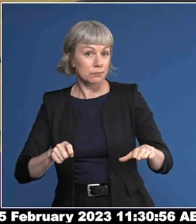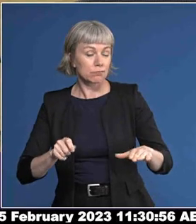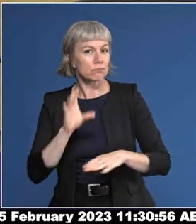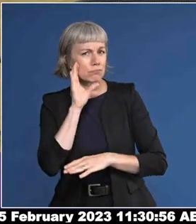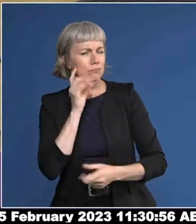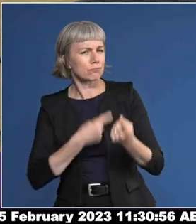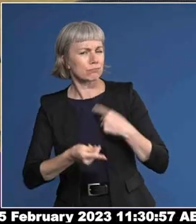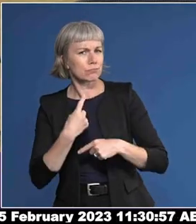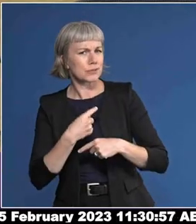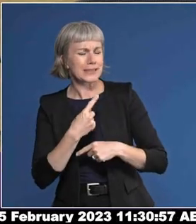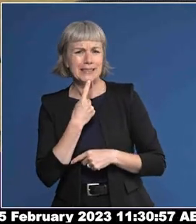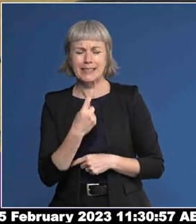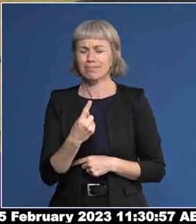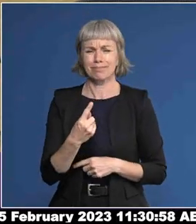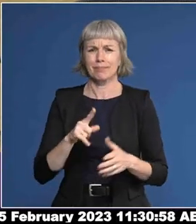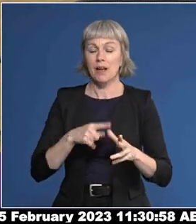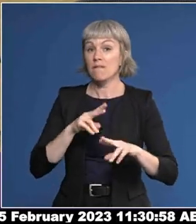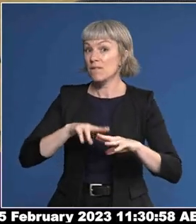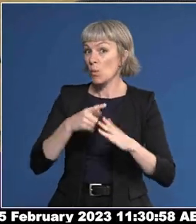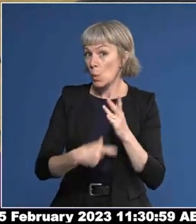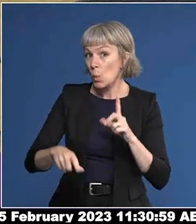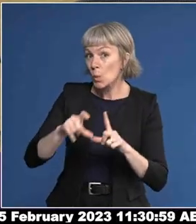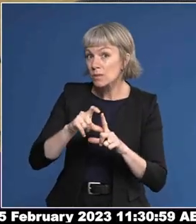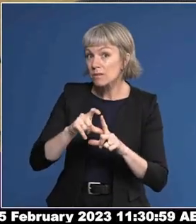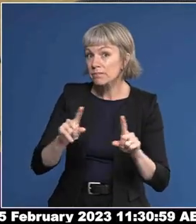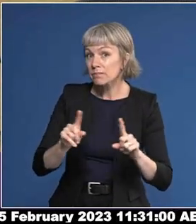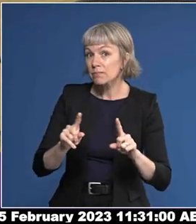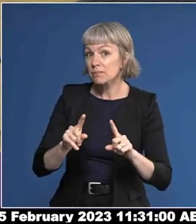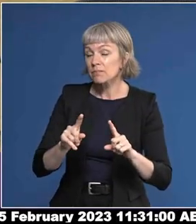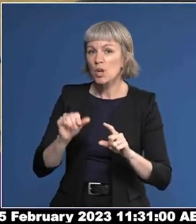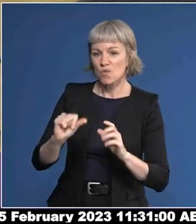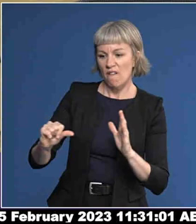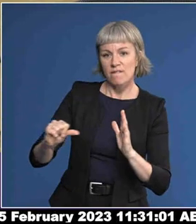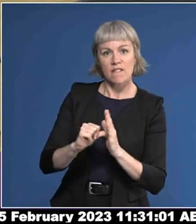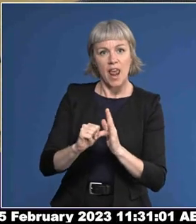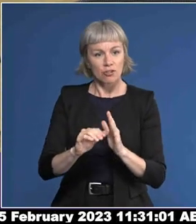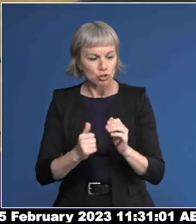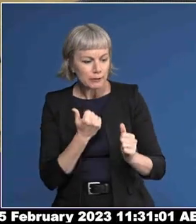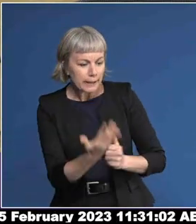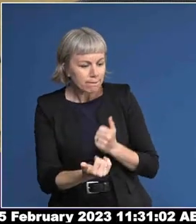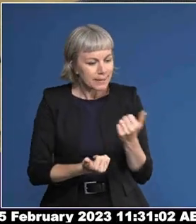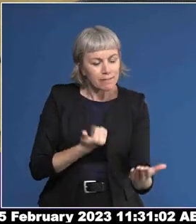Afford included in financial incentives and rewards to Afford's staff was inappropriate